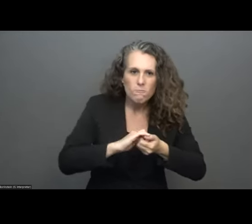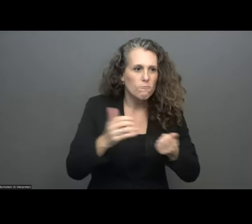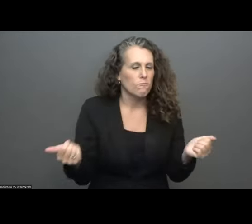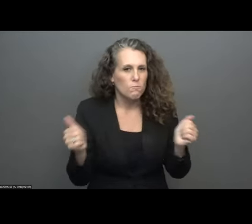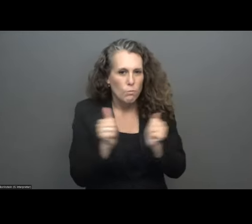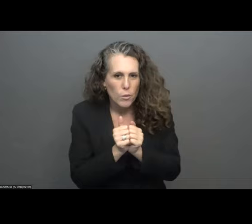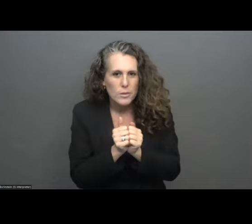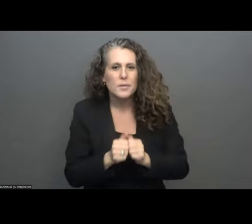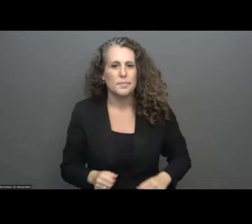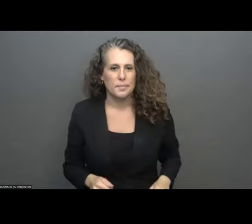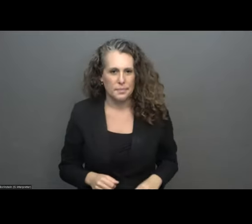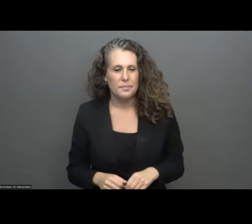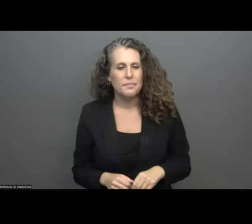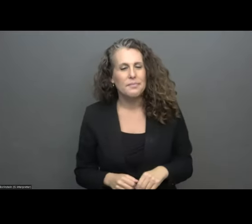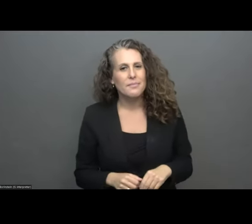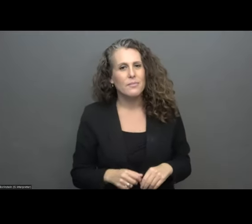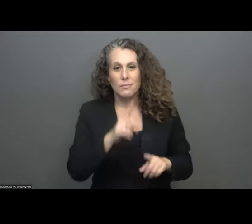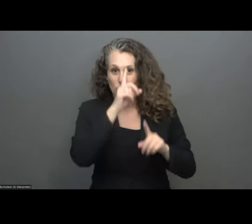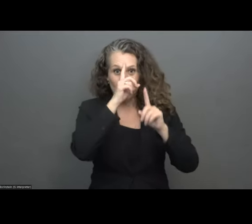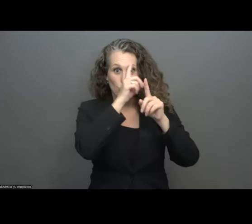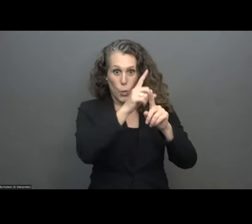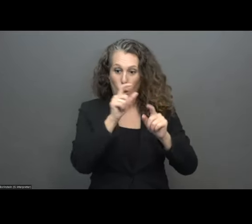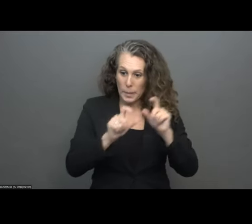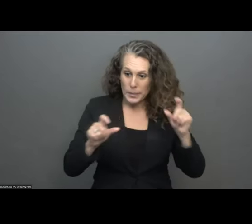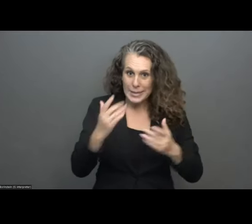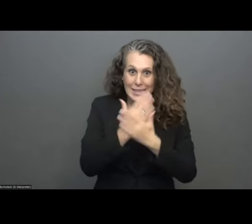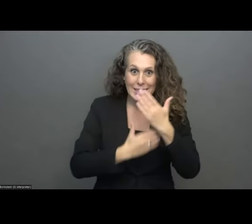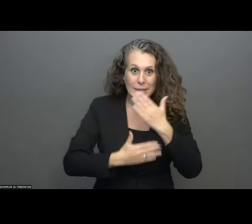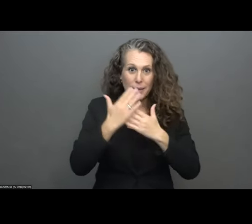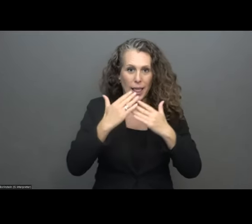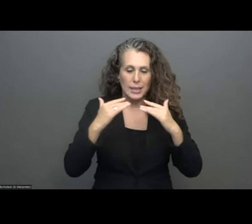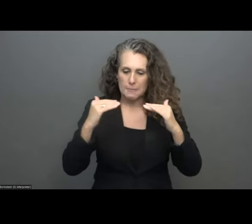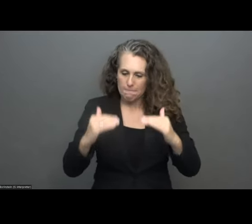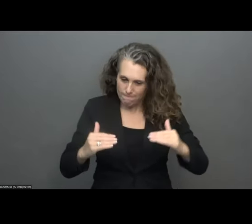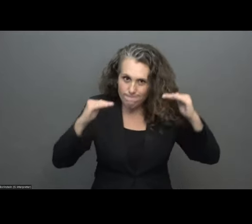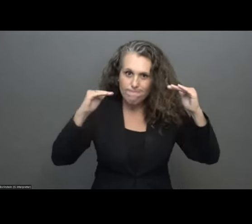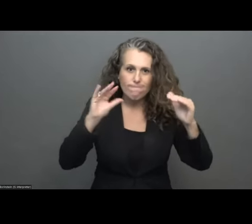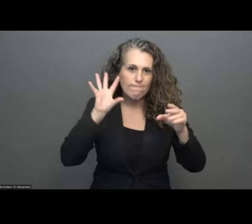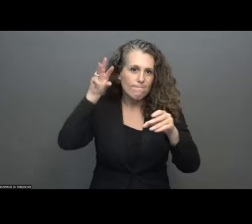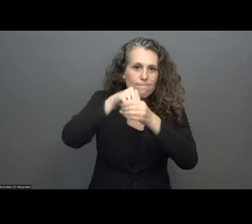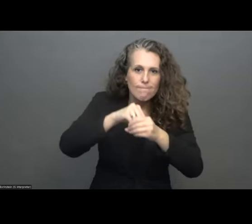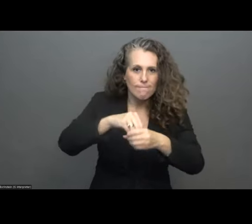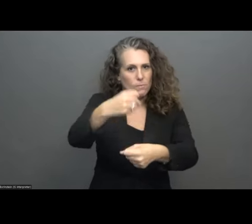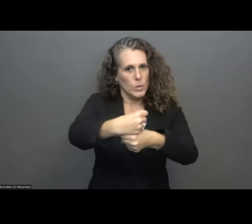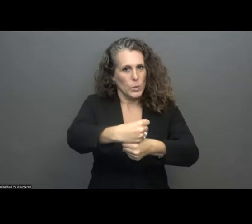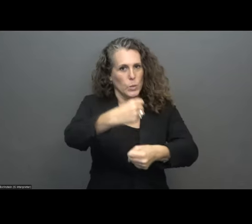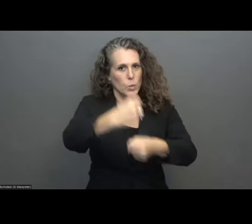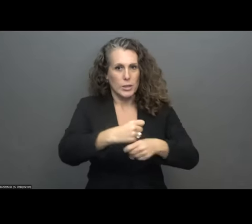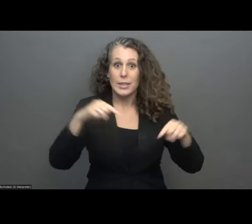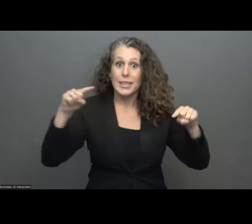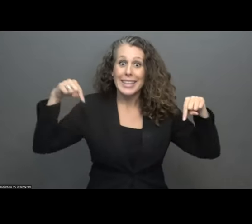design player or Matilda on the gap in the federal reserve the decimal situation down